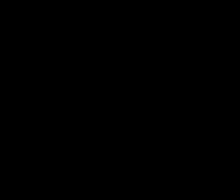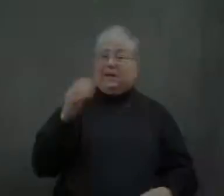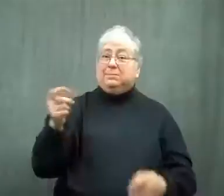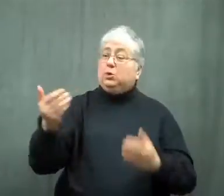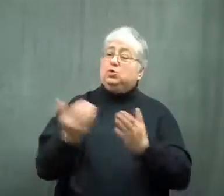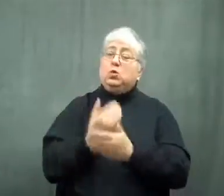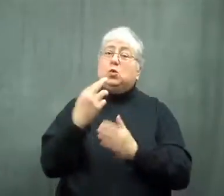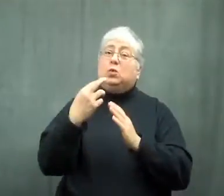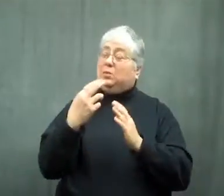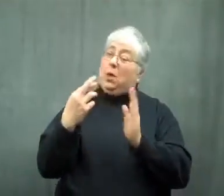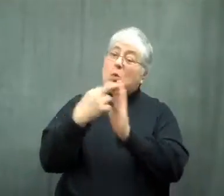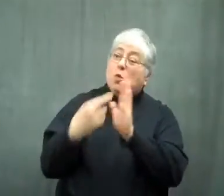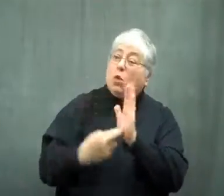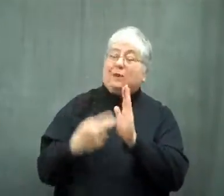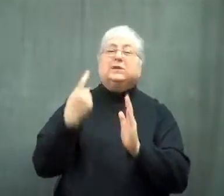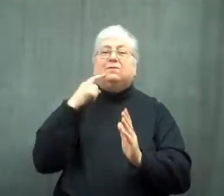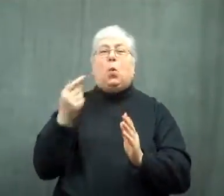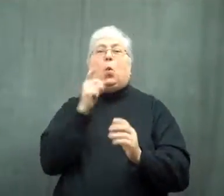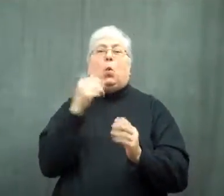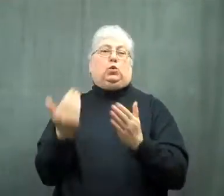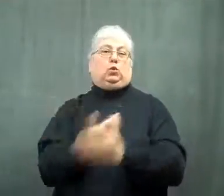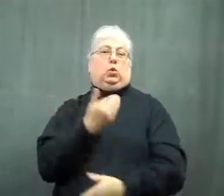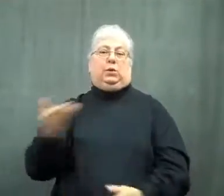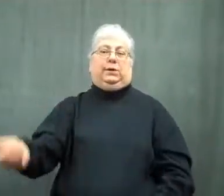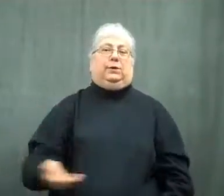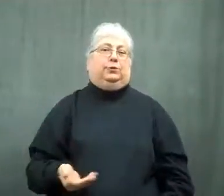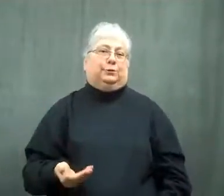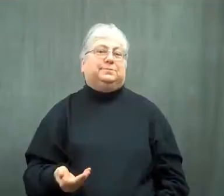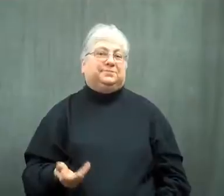Most of these new rules are for new hires.